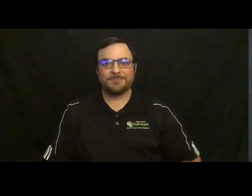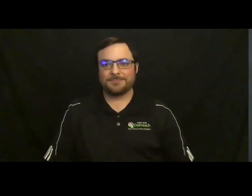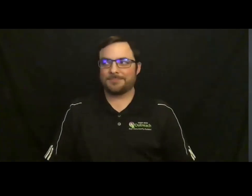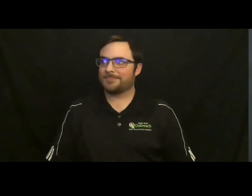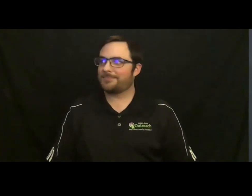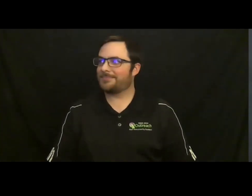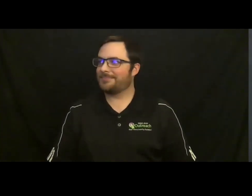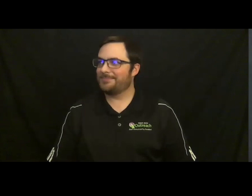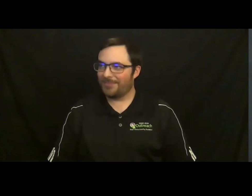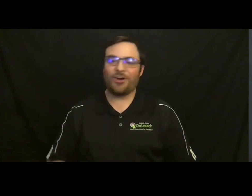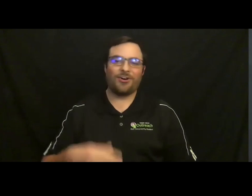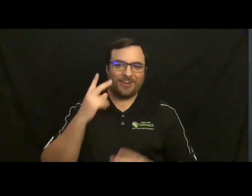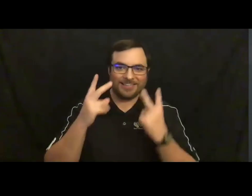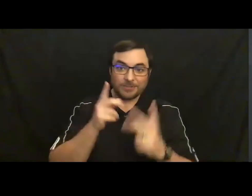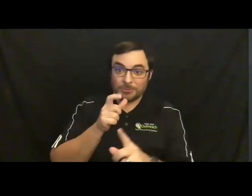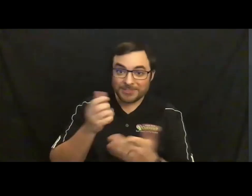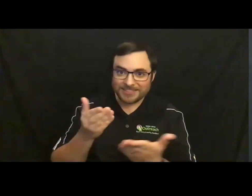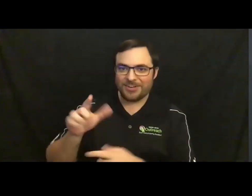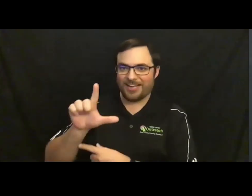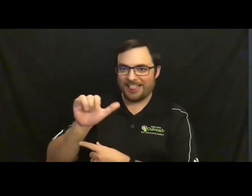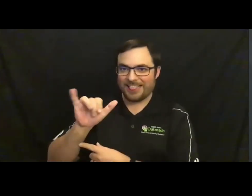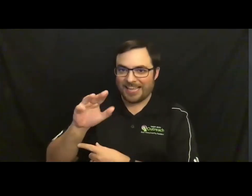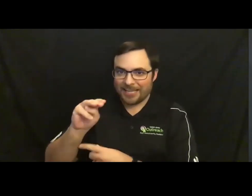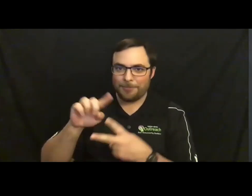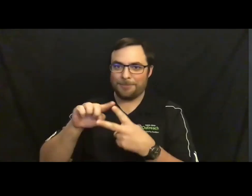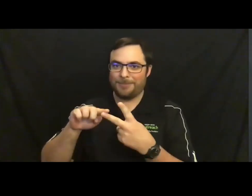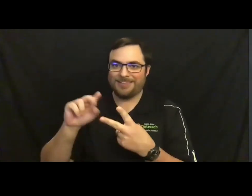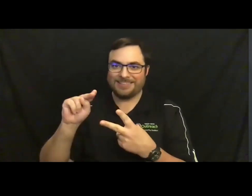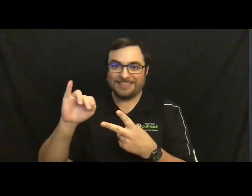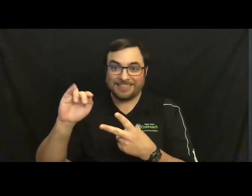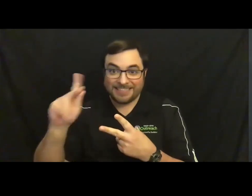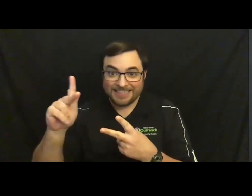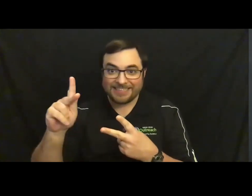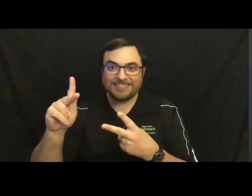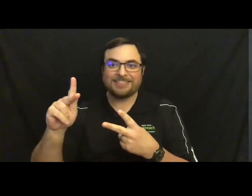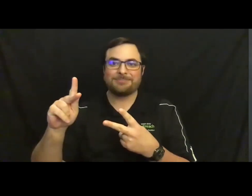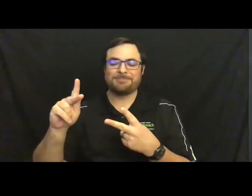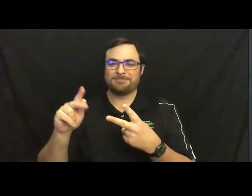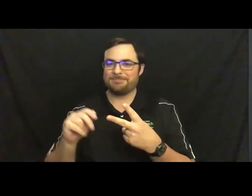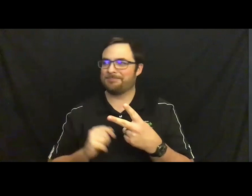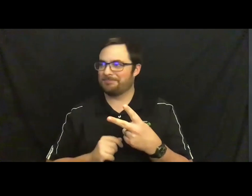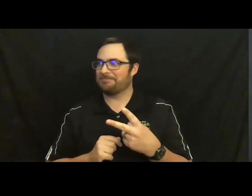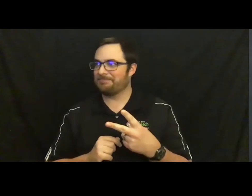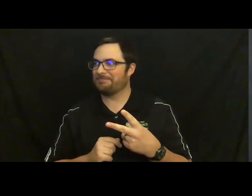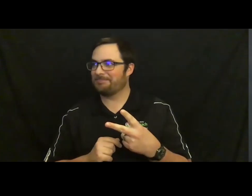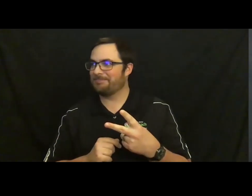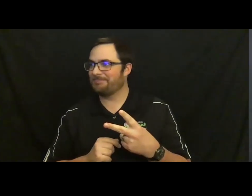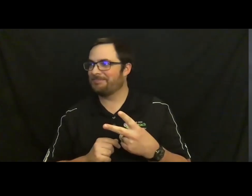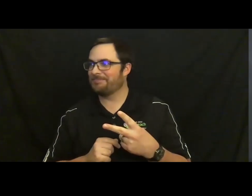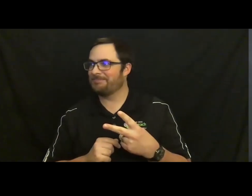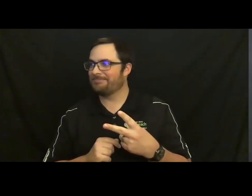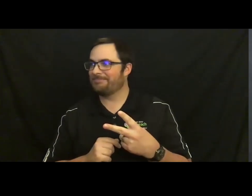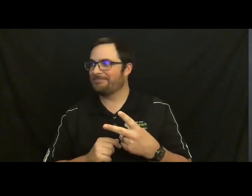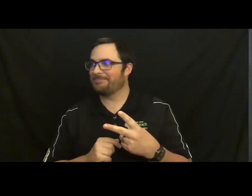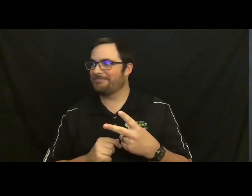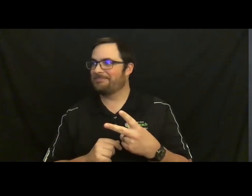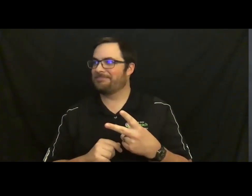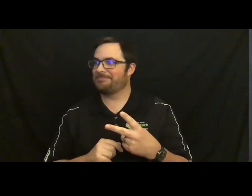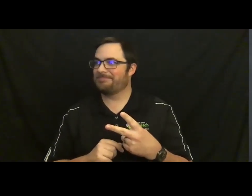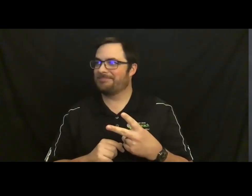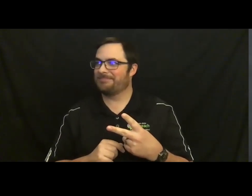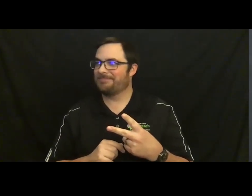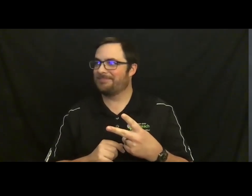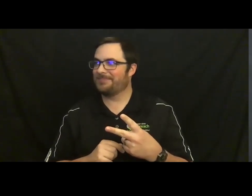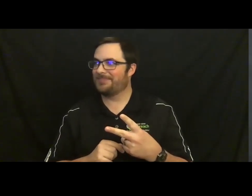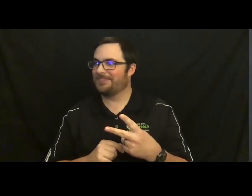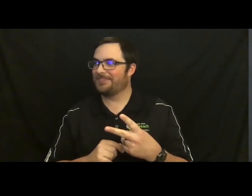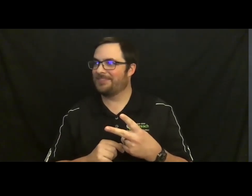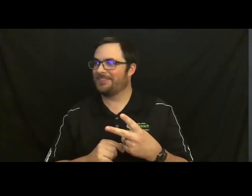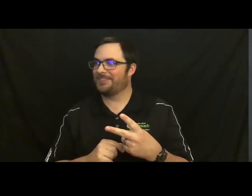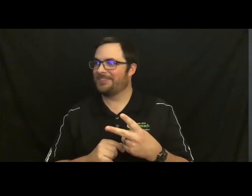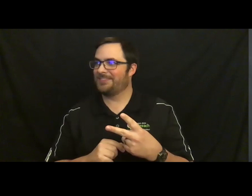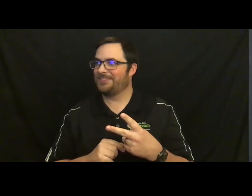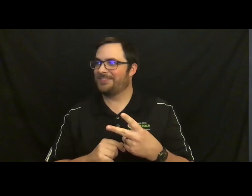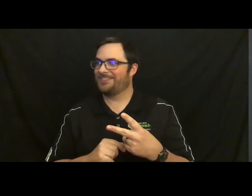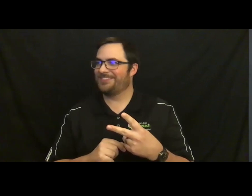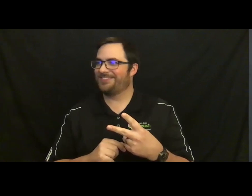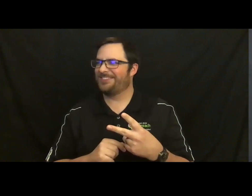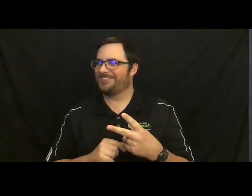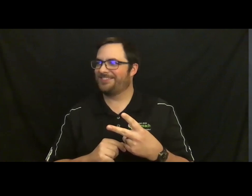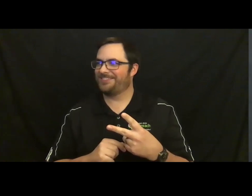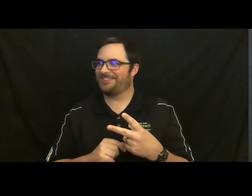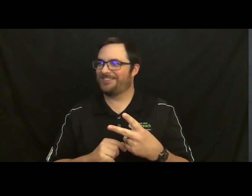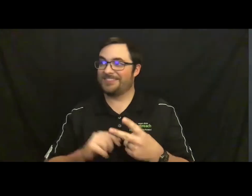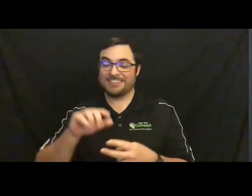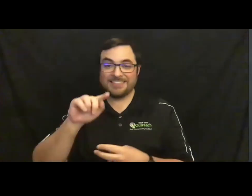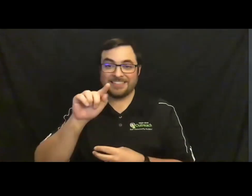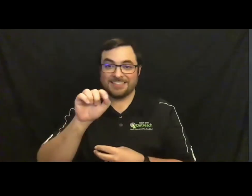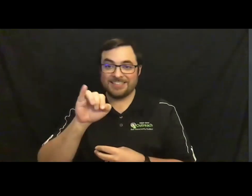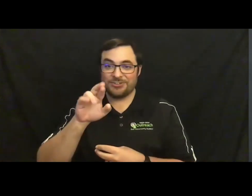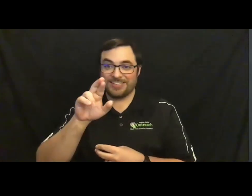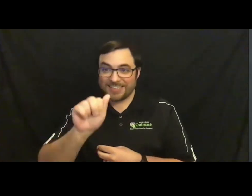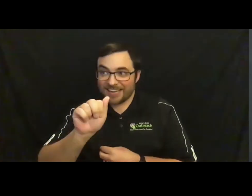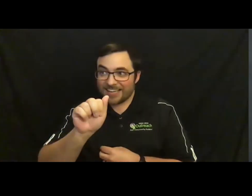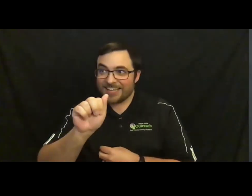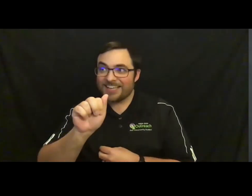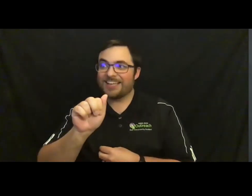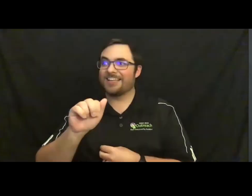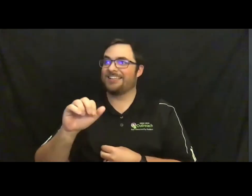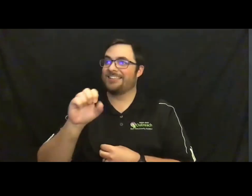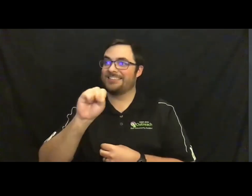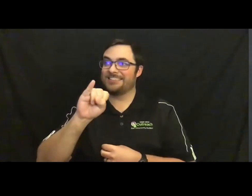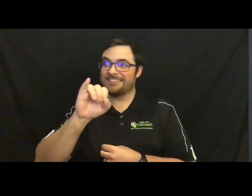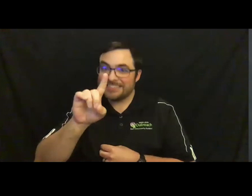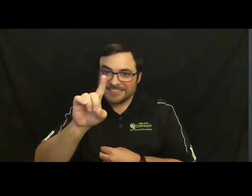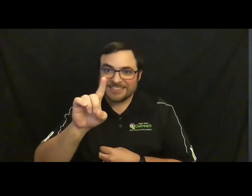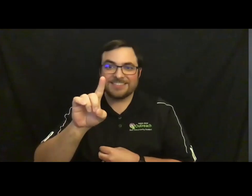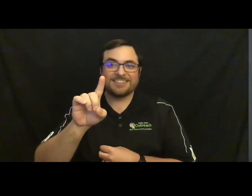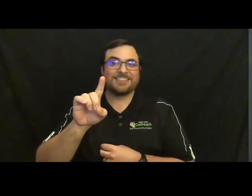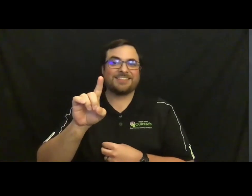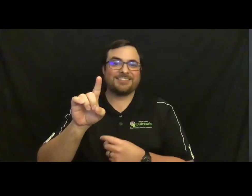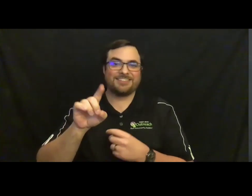I see that Liam is here and Nick is here. Te Rina is here, Sid is here.